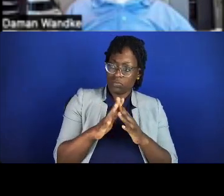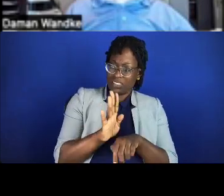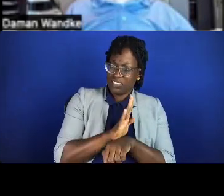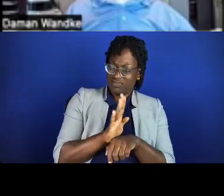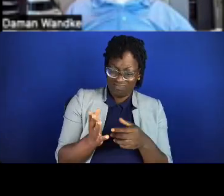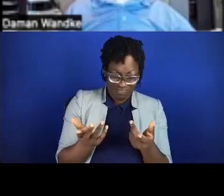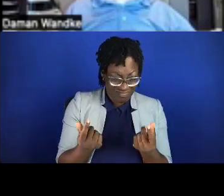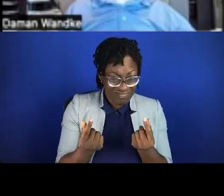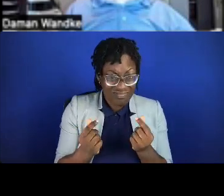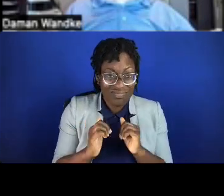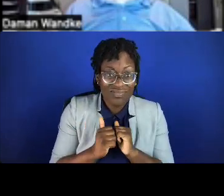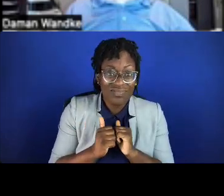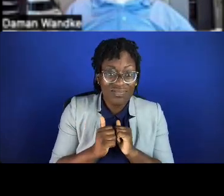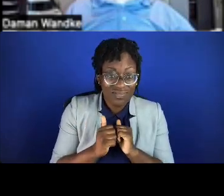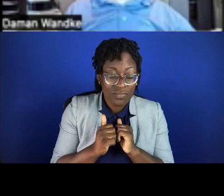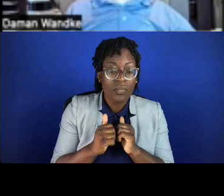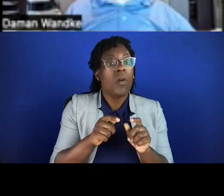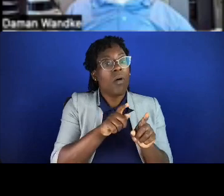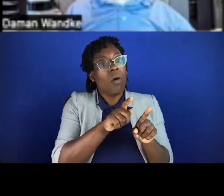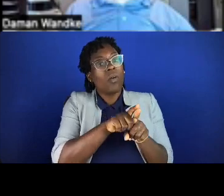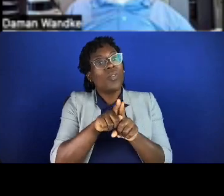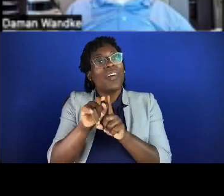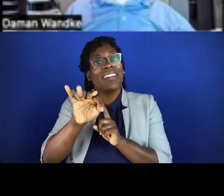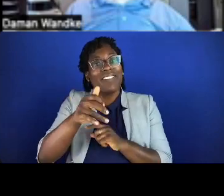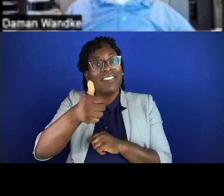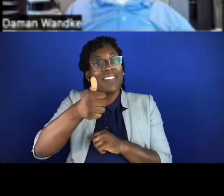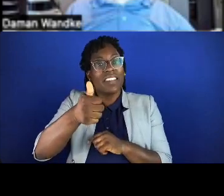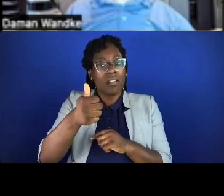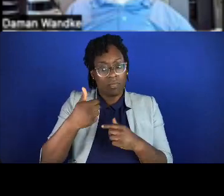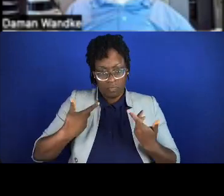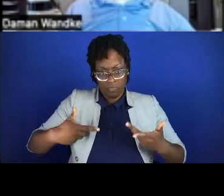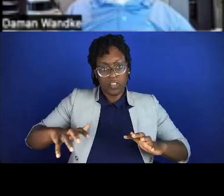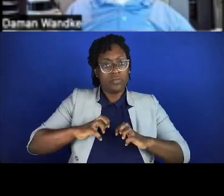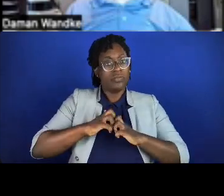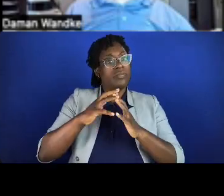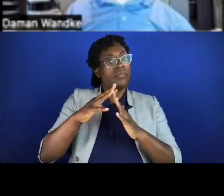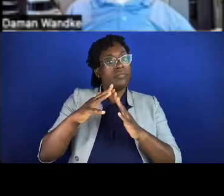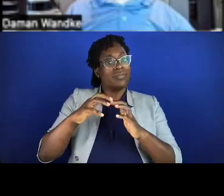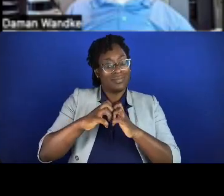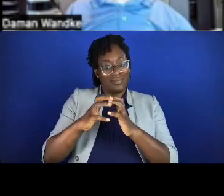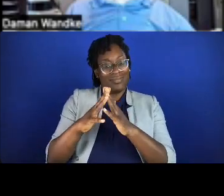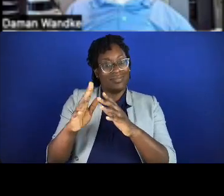or how to start --- it’s also great for those who have started businesses and want